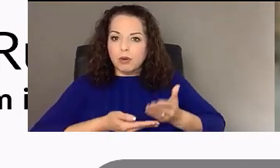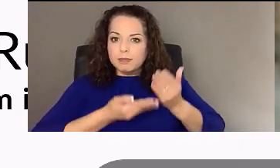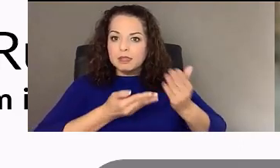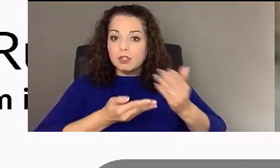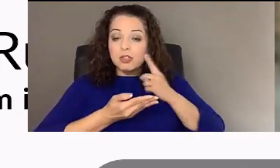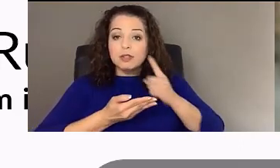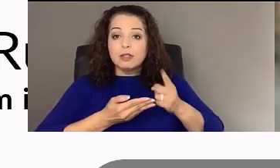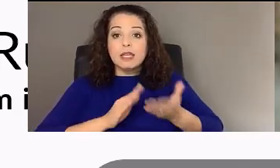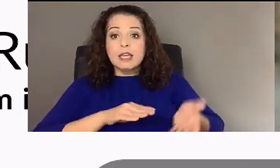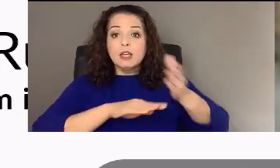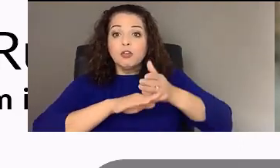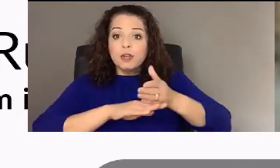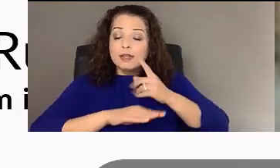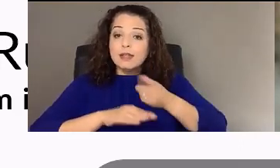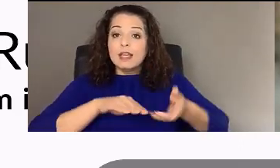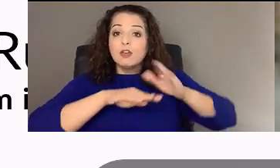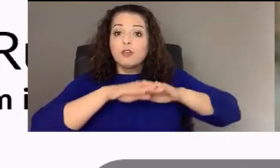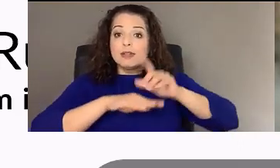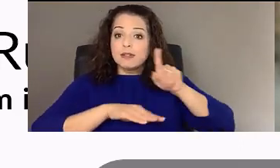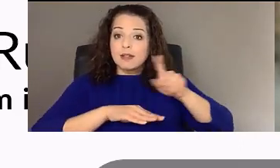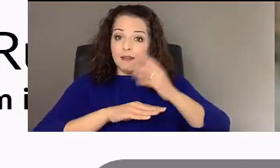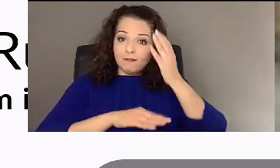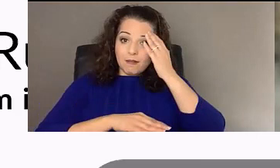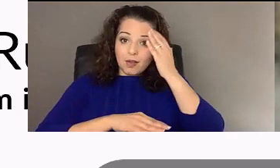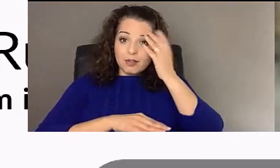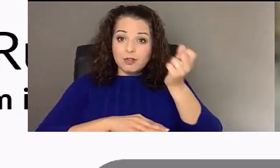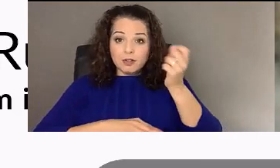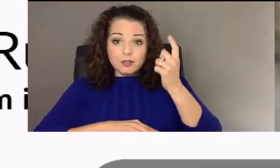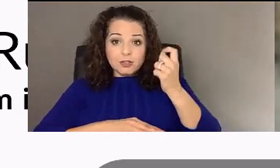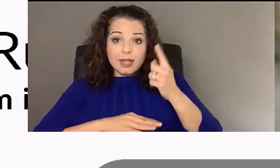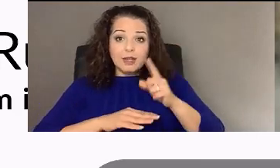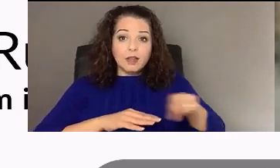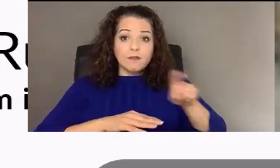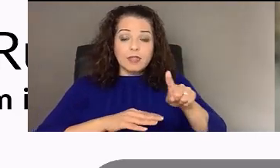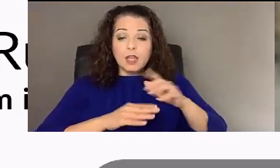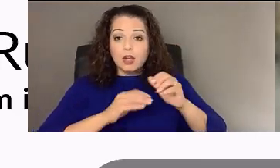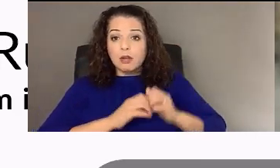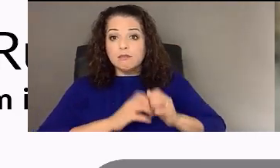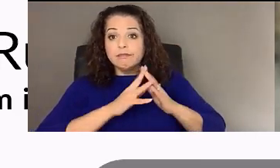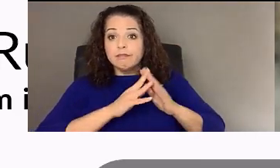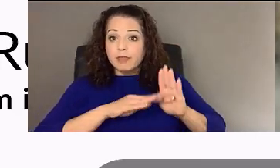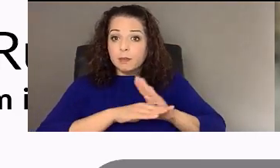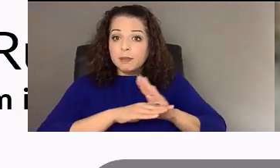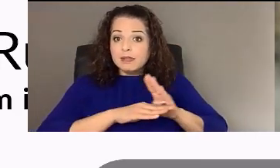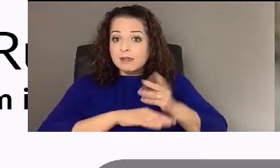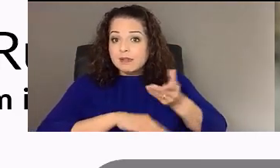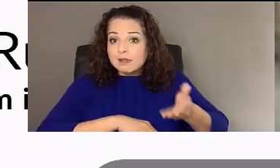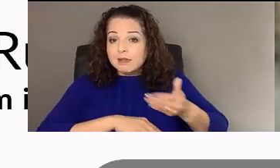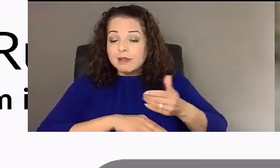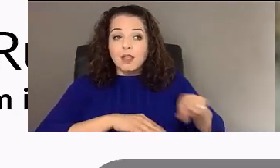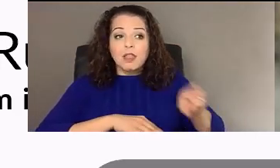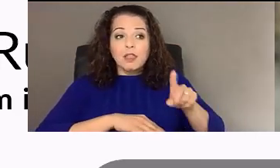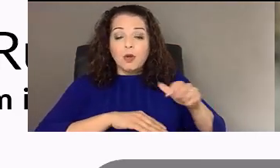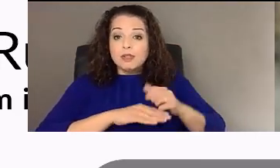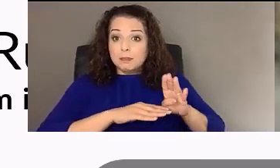of these researchers and entrepreneurs to understand the business side of things. So those business strategies that I mentioned earlier,